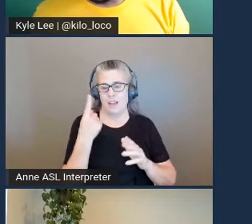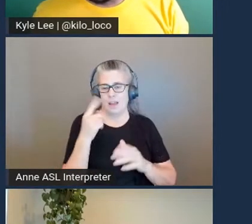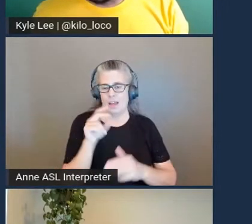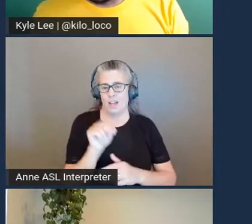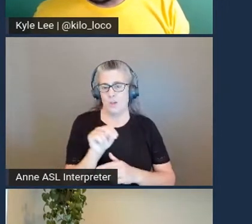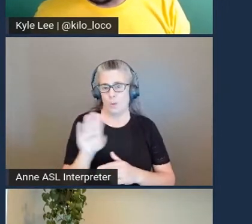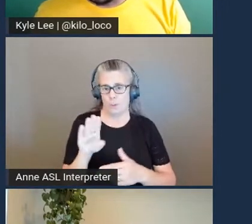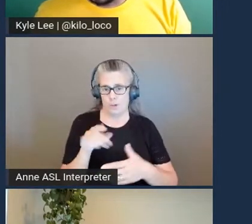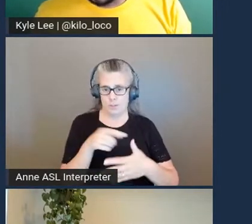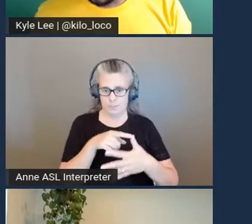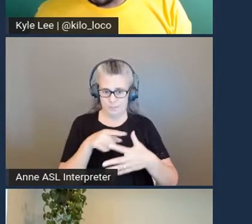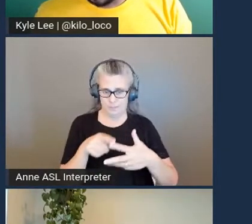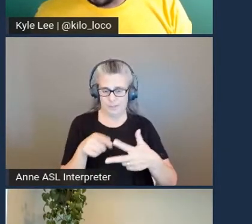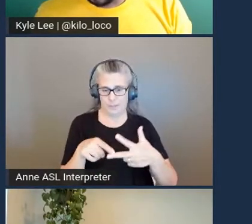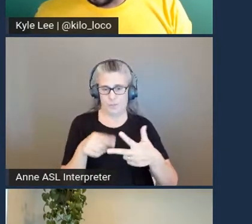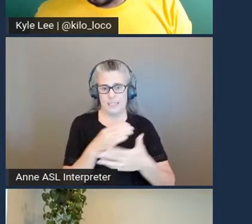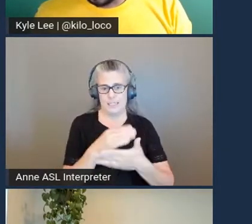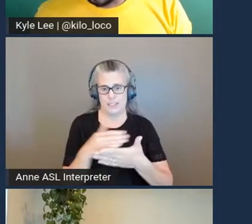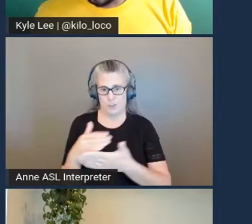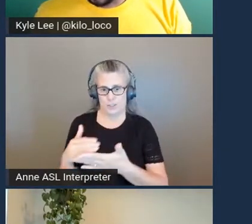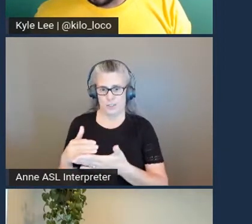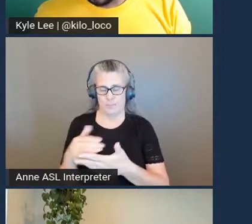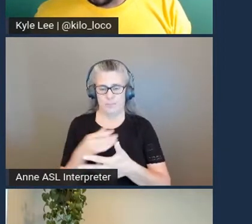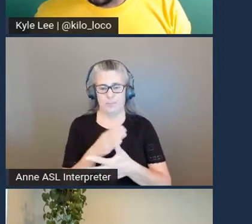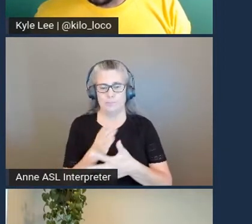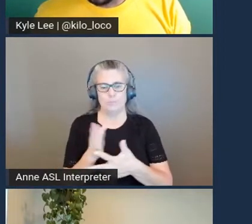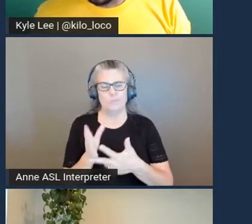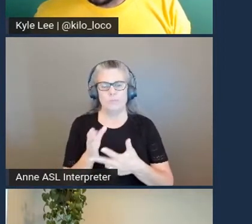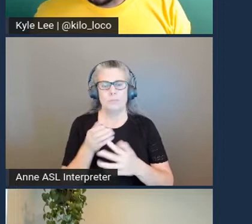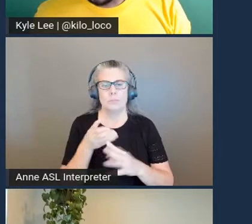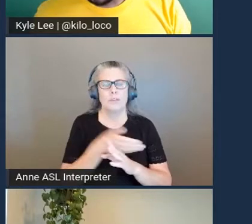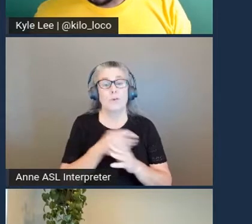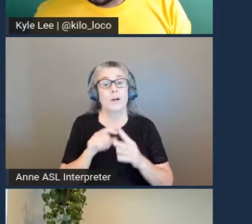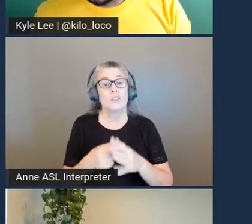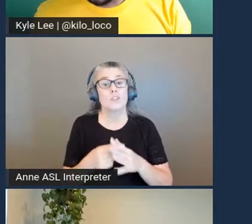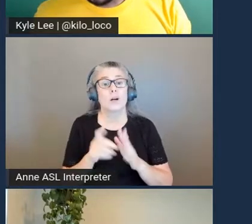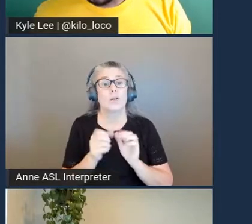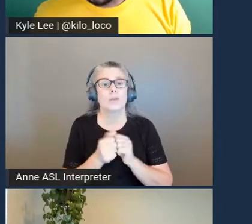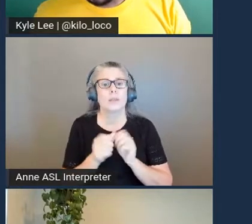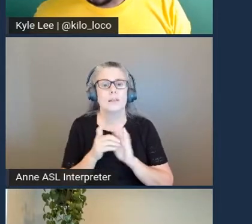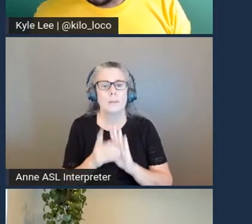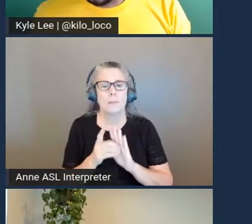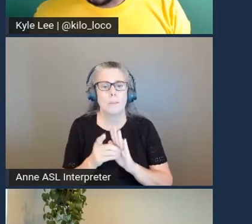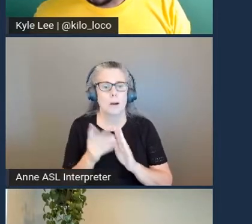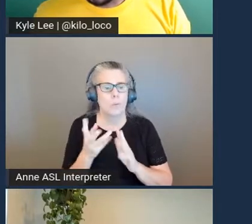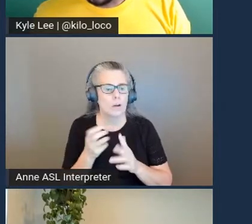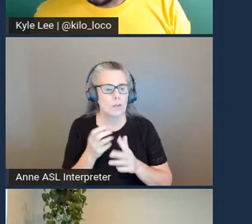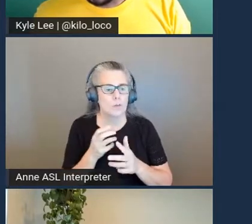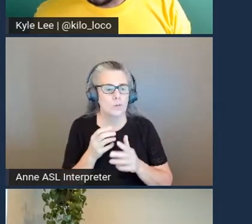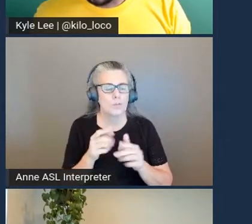So the first, before we dive into the demo, I just wanted to give a list of overview of what we're gonna do.